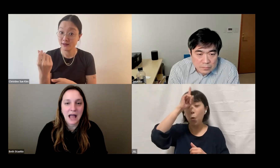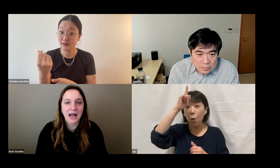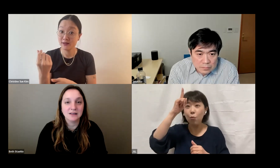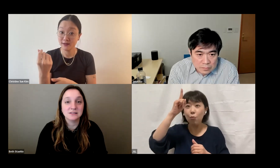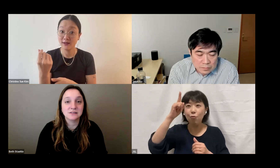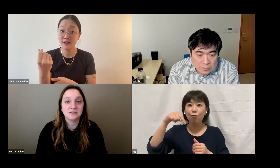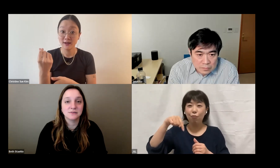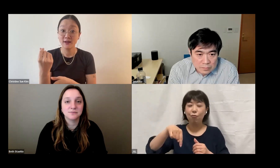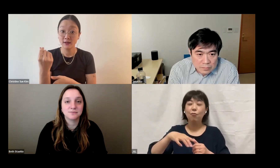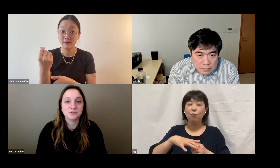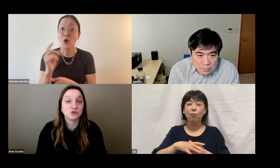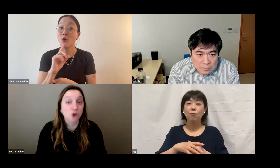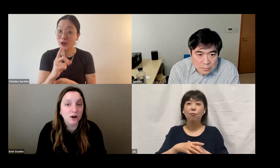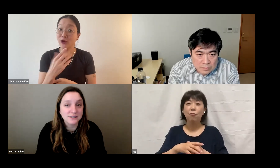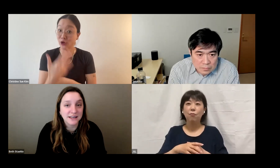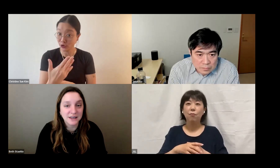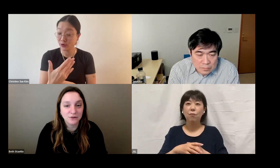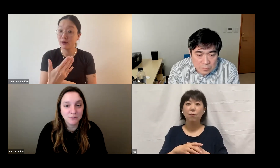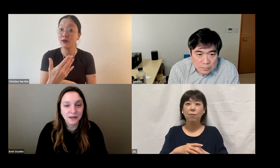as strong as they could be,